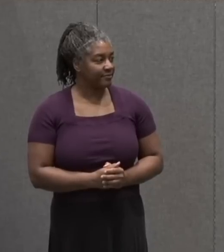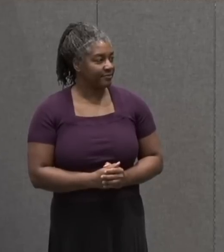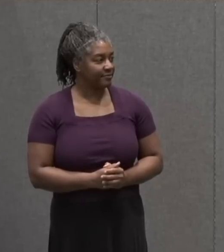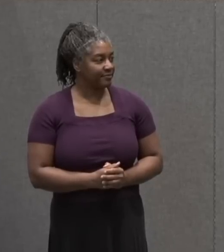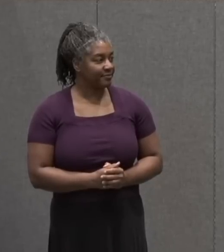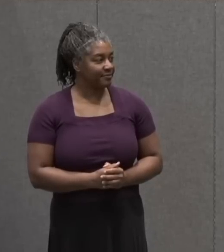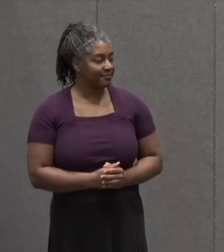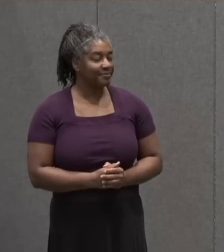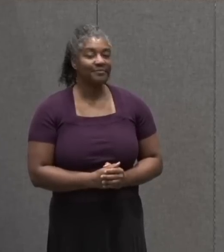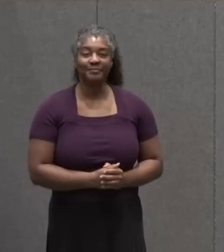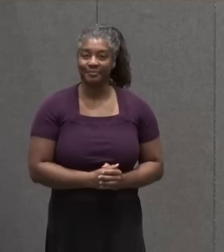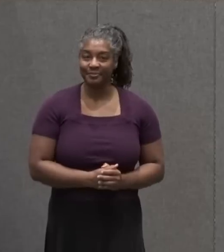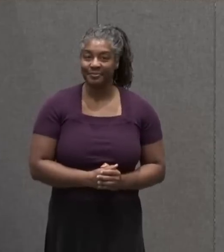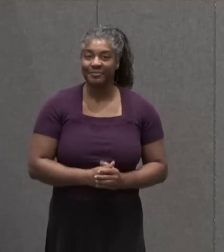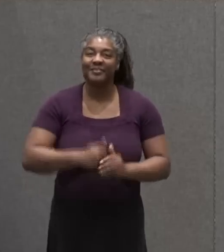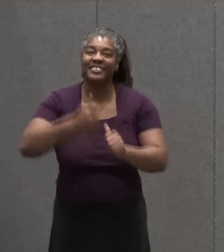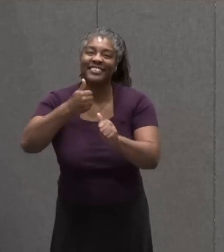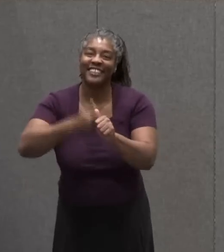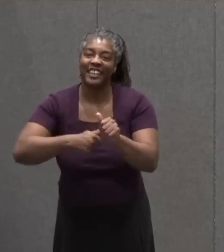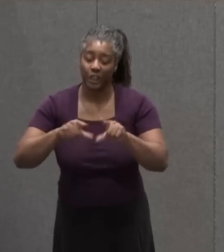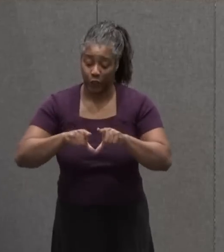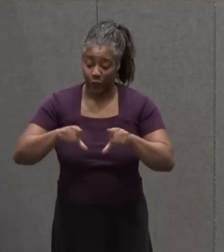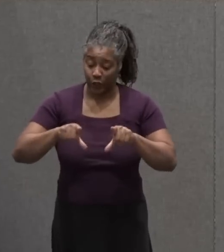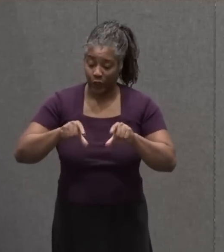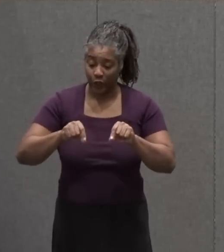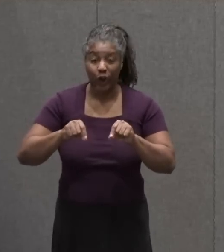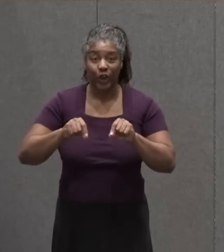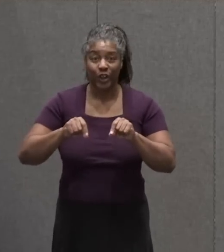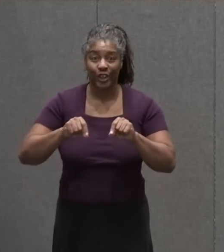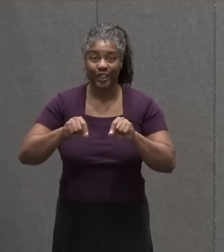Each card will be a little rectangle that you can use